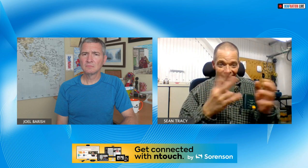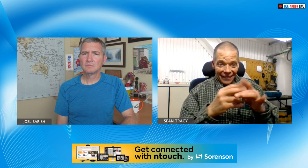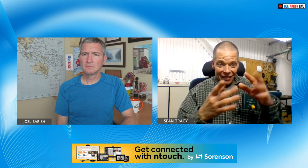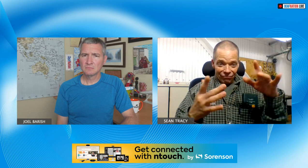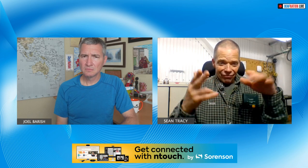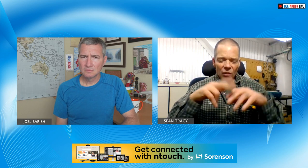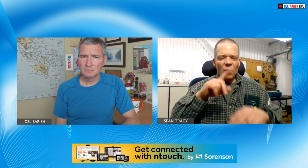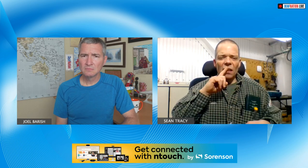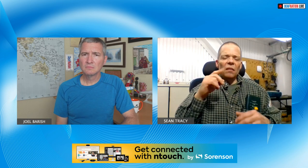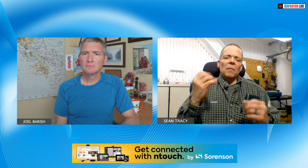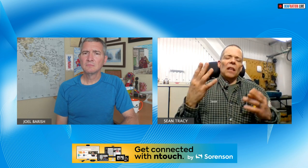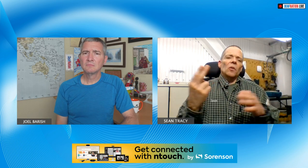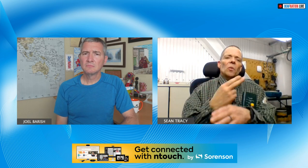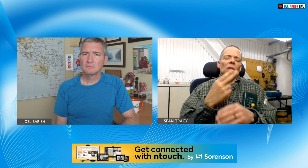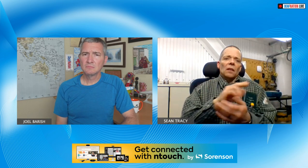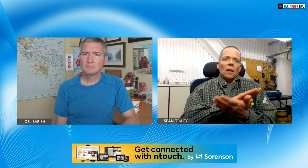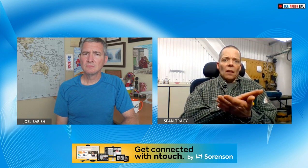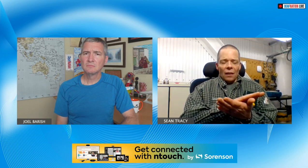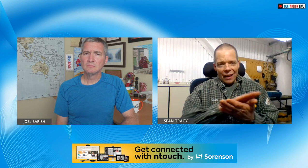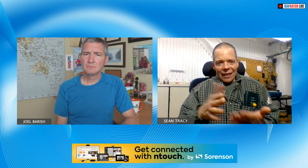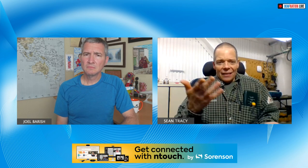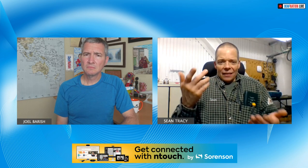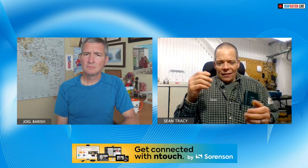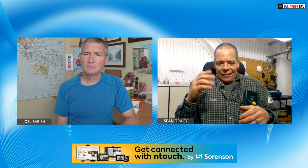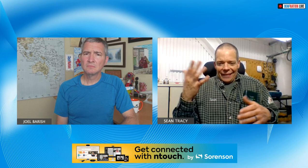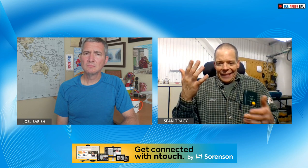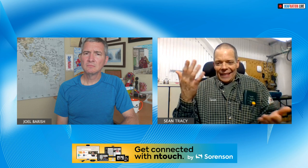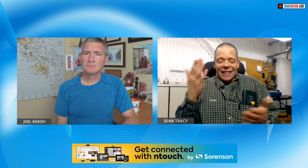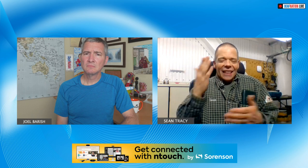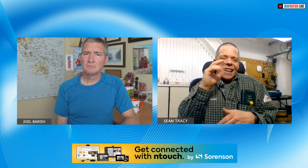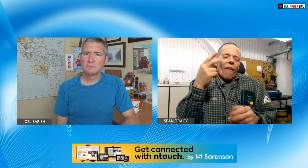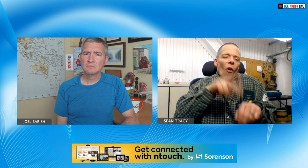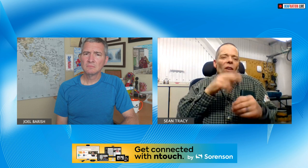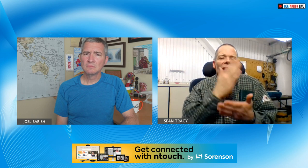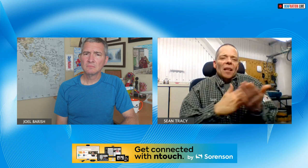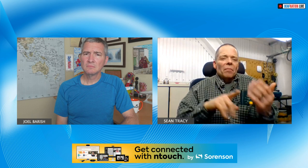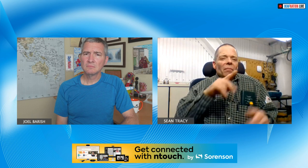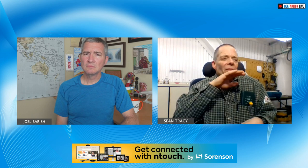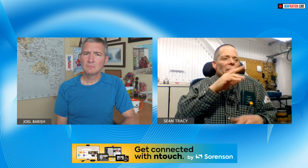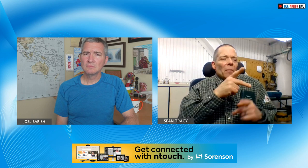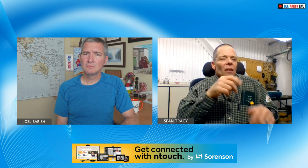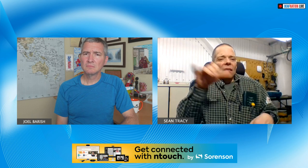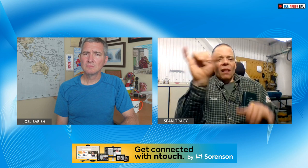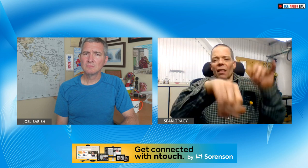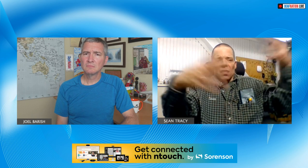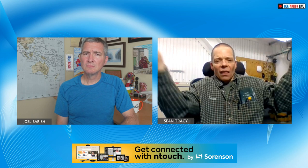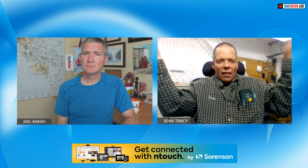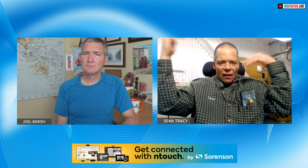Oil is amazing in how many things it can be used for. Of course, there are always people who are not responsible